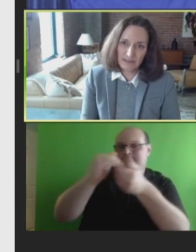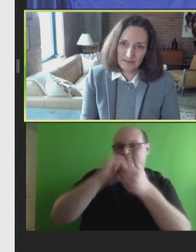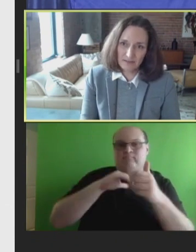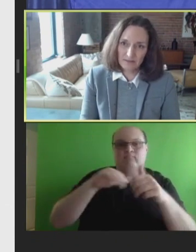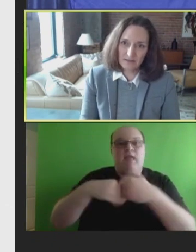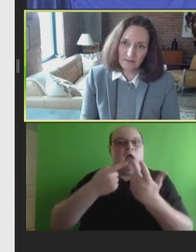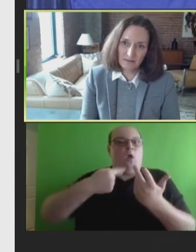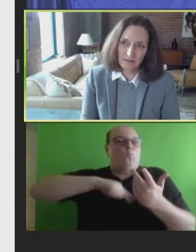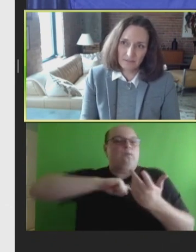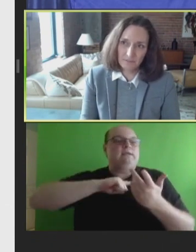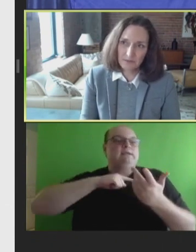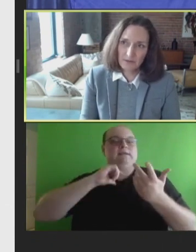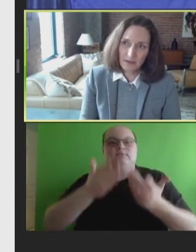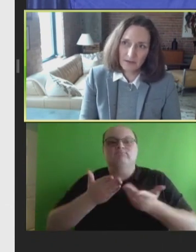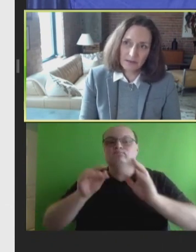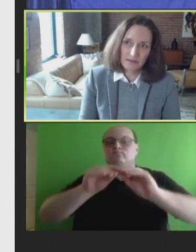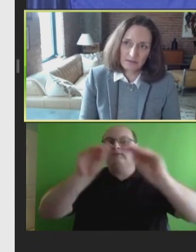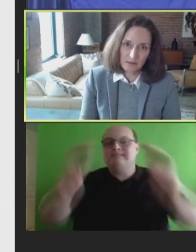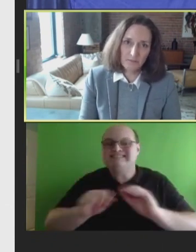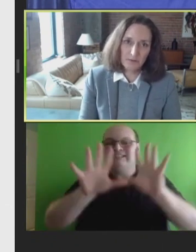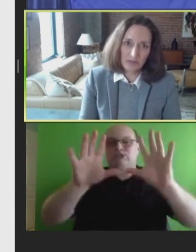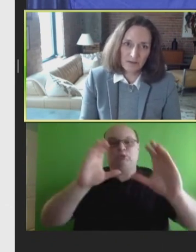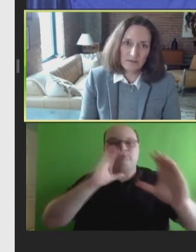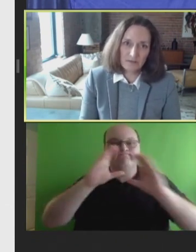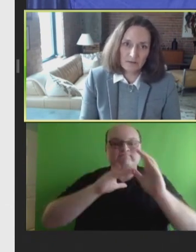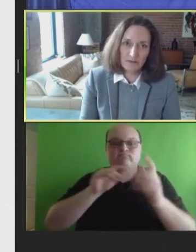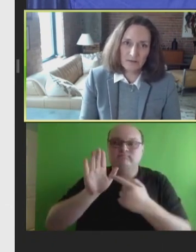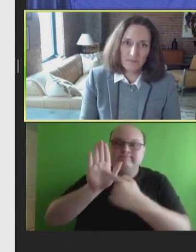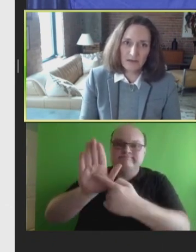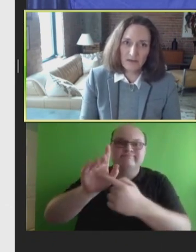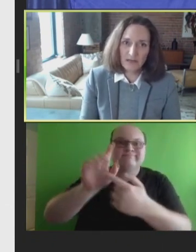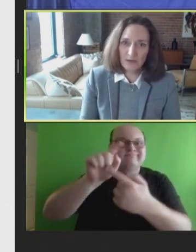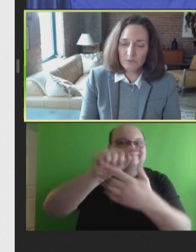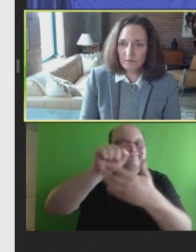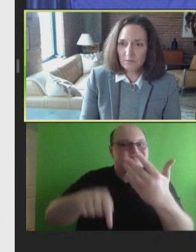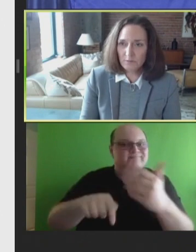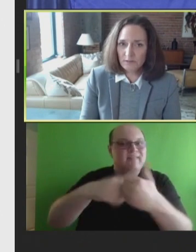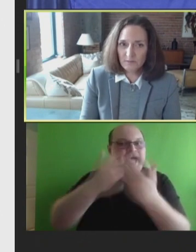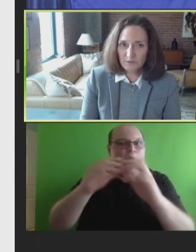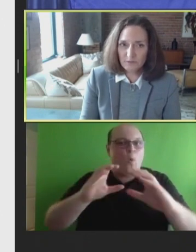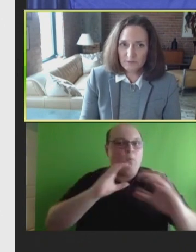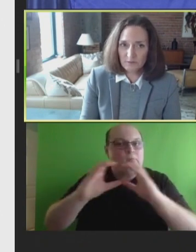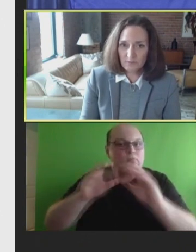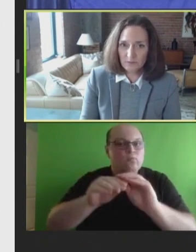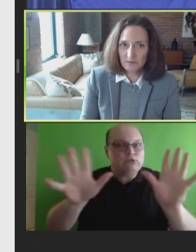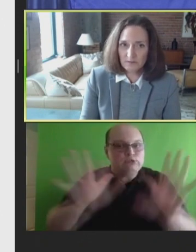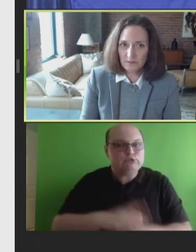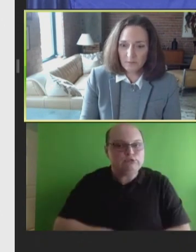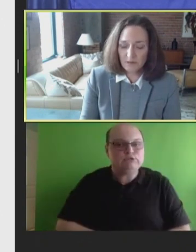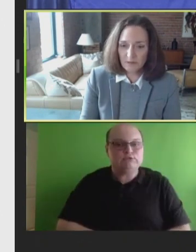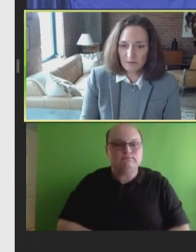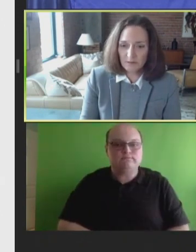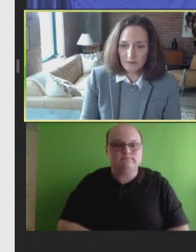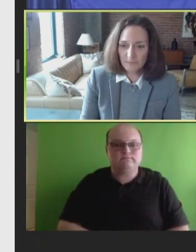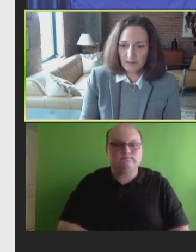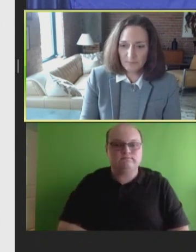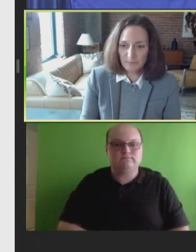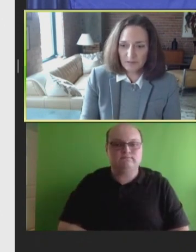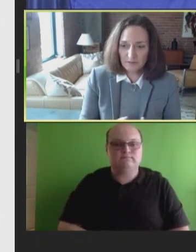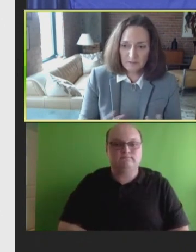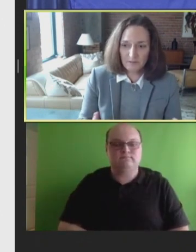provide this clear consistent communication out to individuals so that we can implement